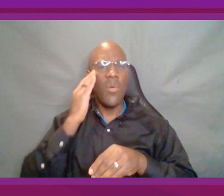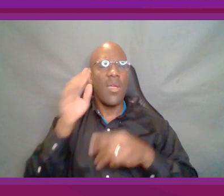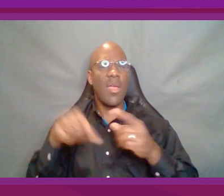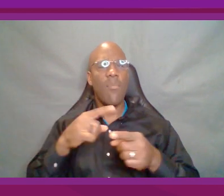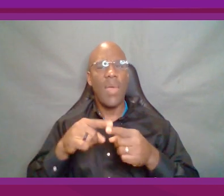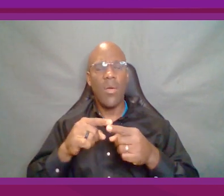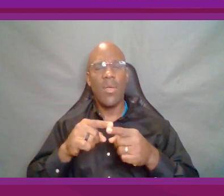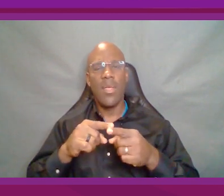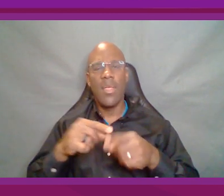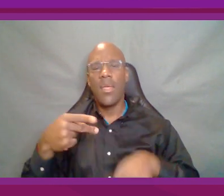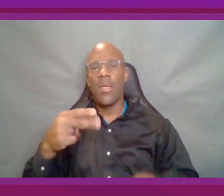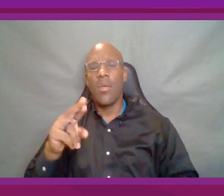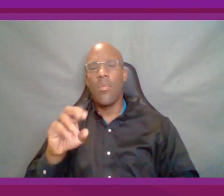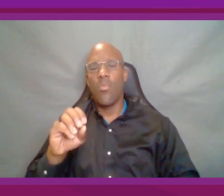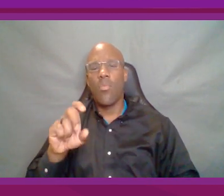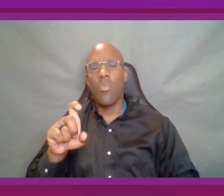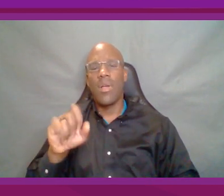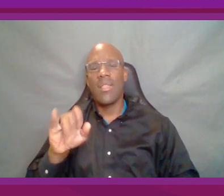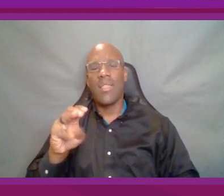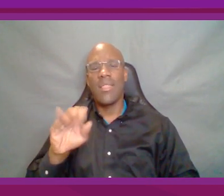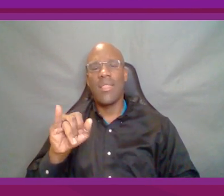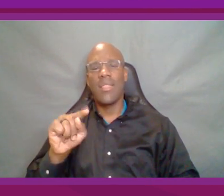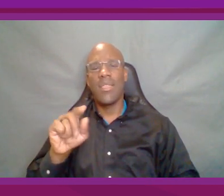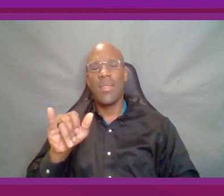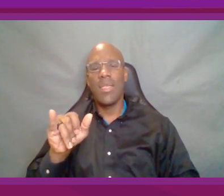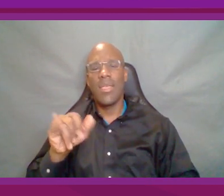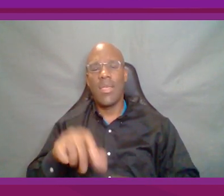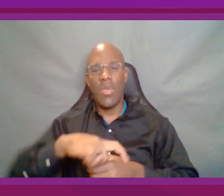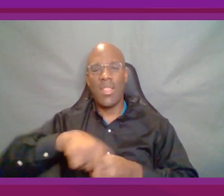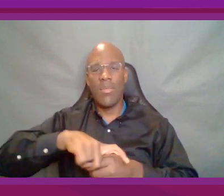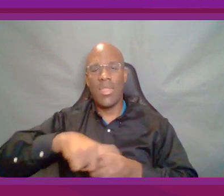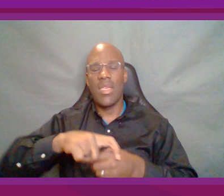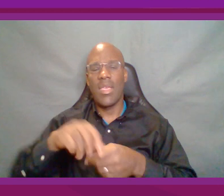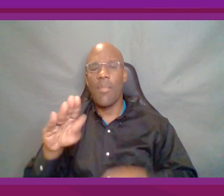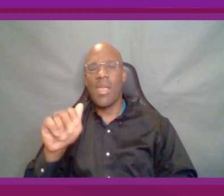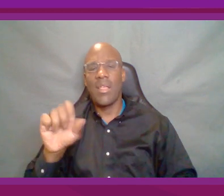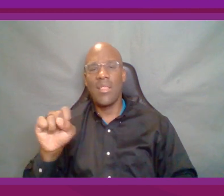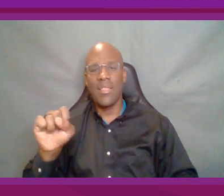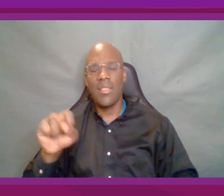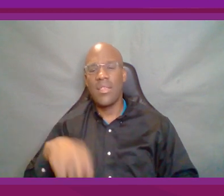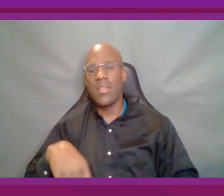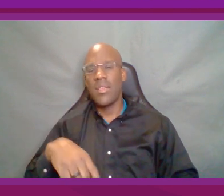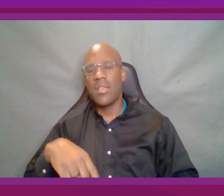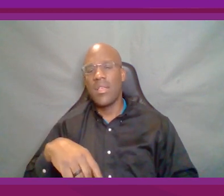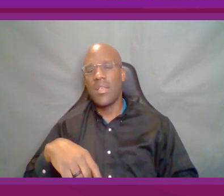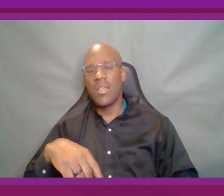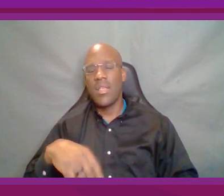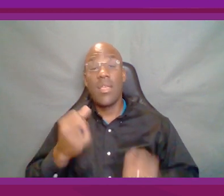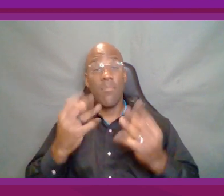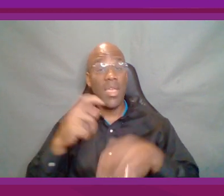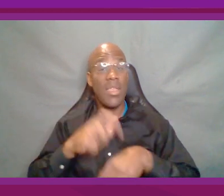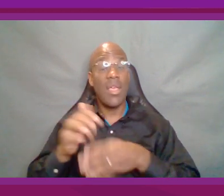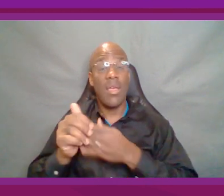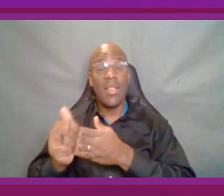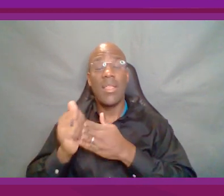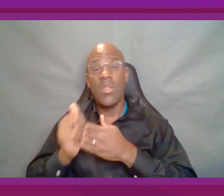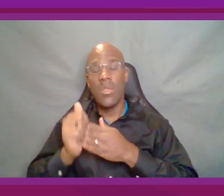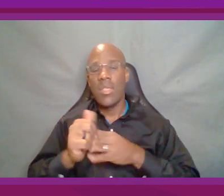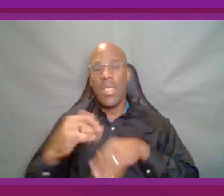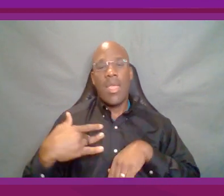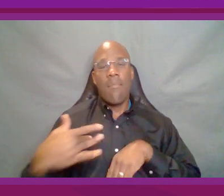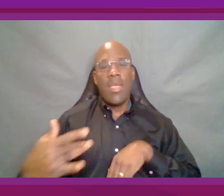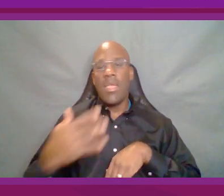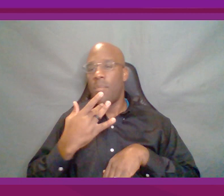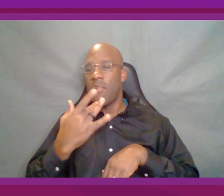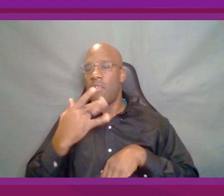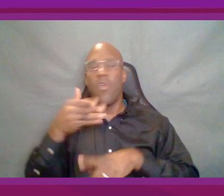about the proximity bias. It is known that many times leaders have a tendency to prefer and